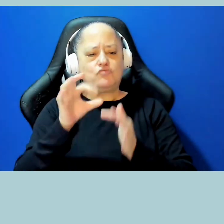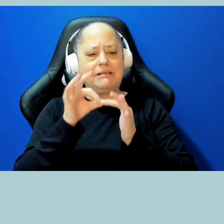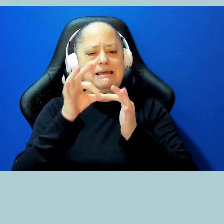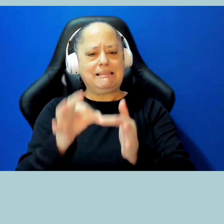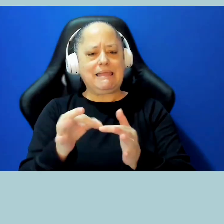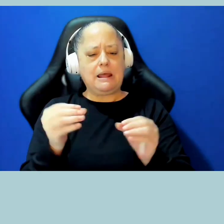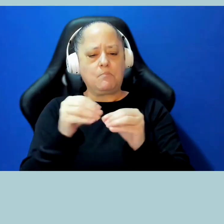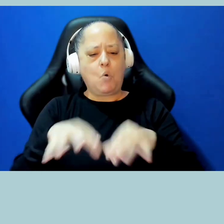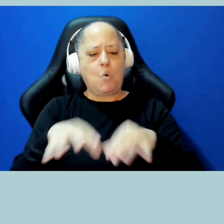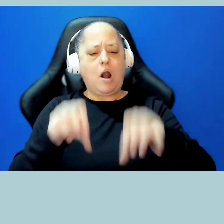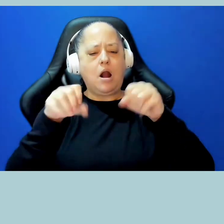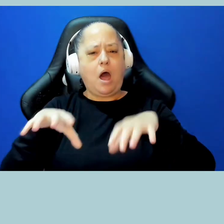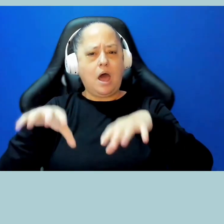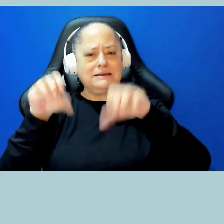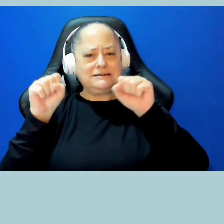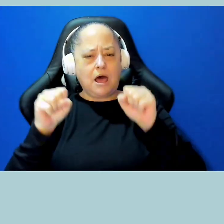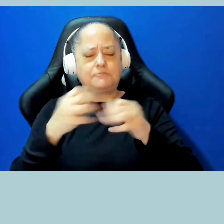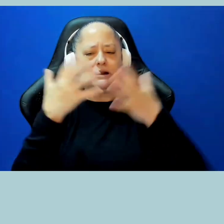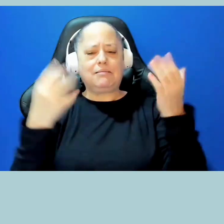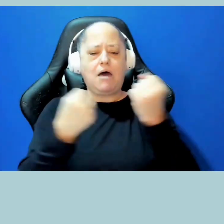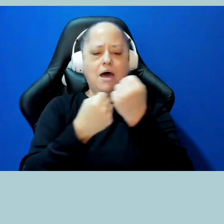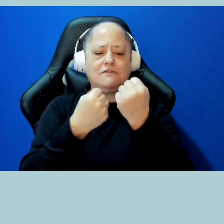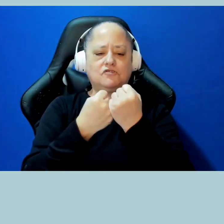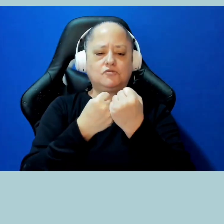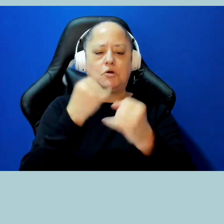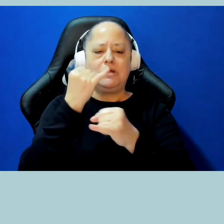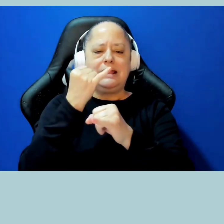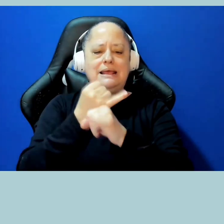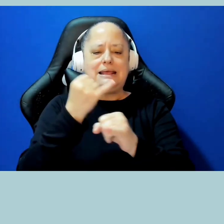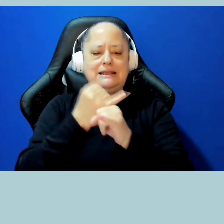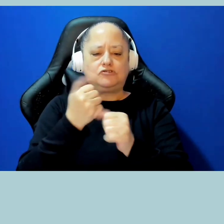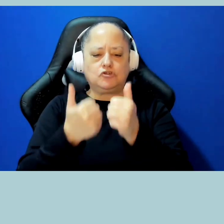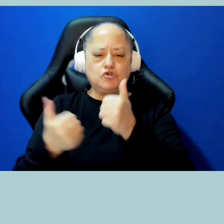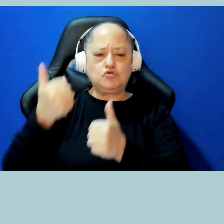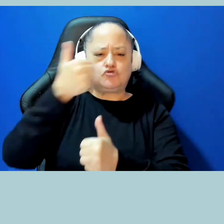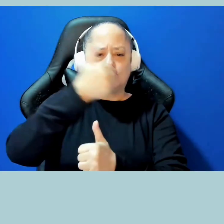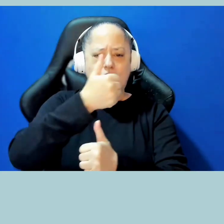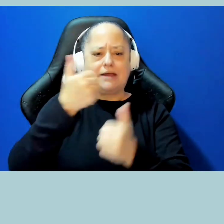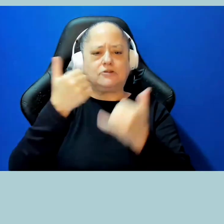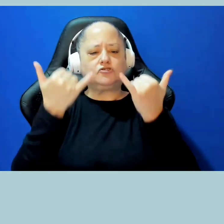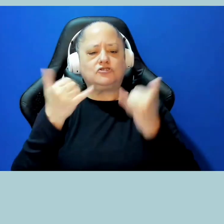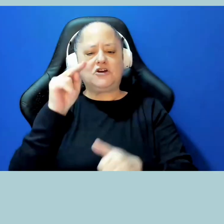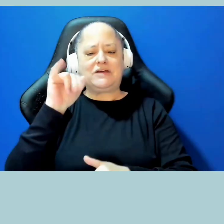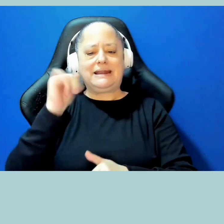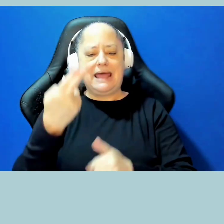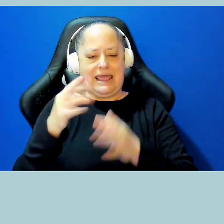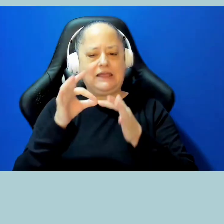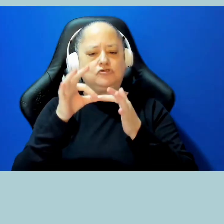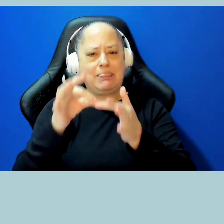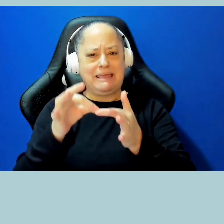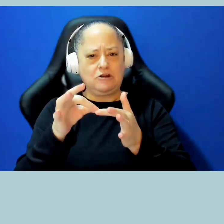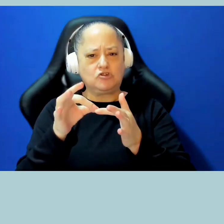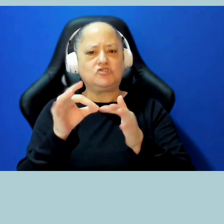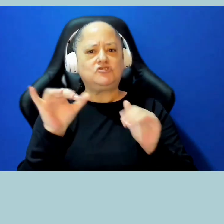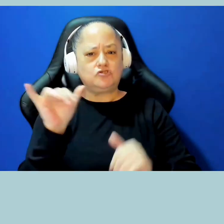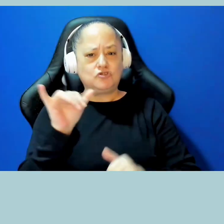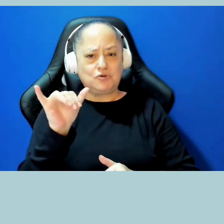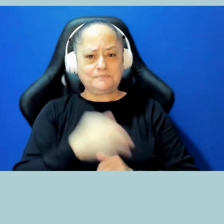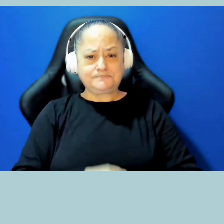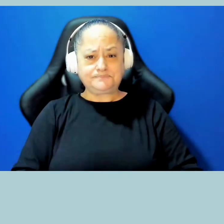And we've gotten a lot of support from the Institute and Center Directors and now NIH leadership as well. So, yeah.